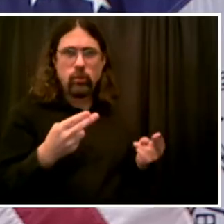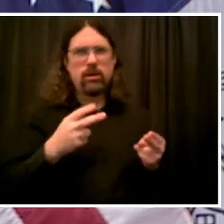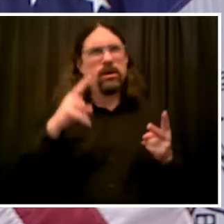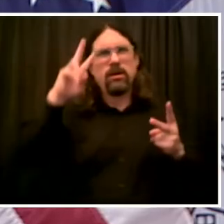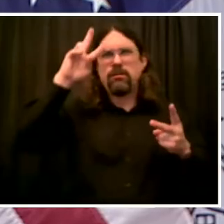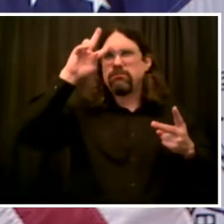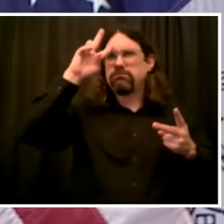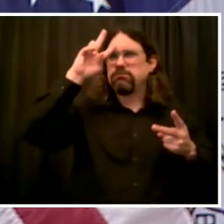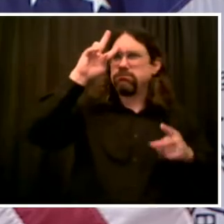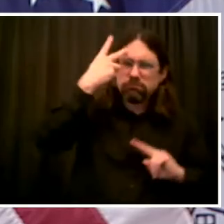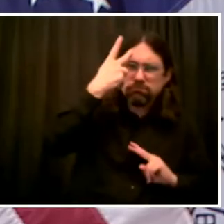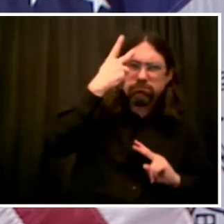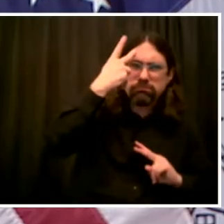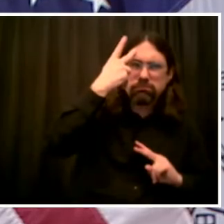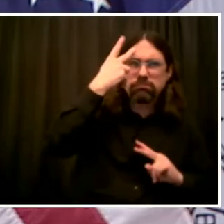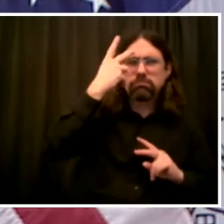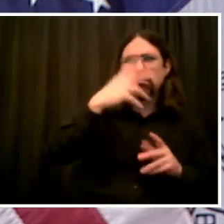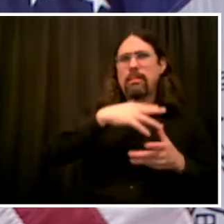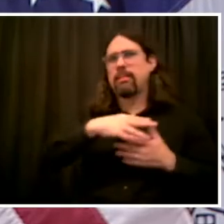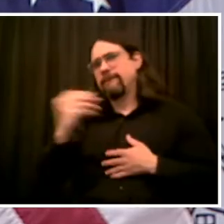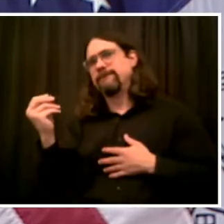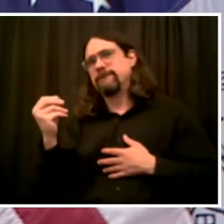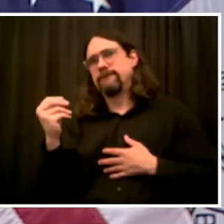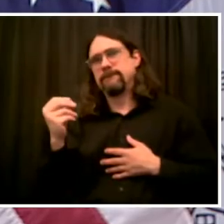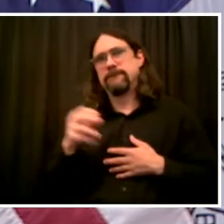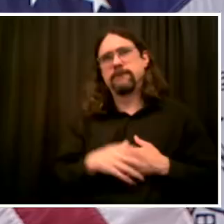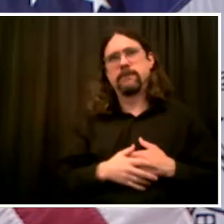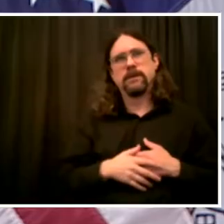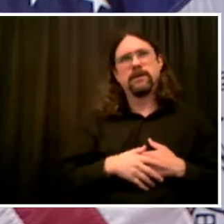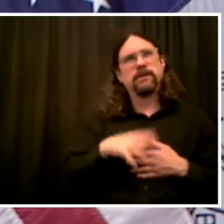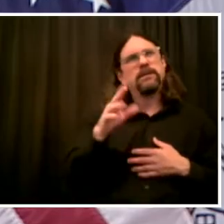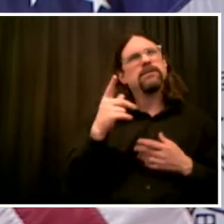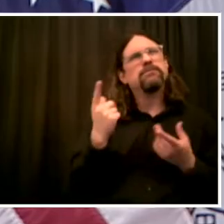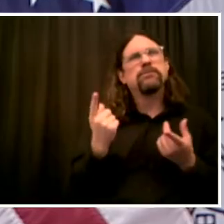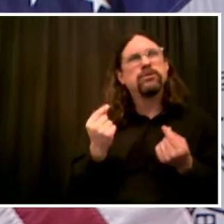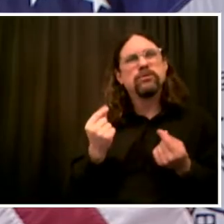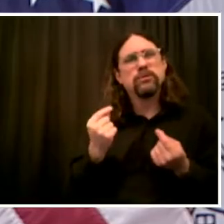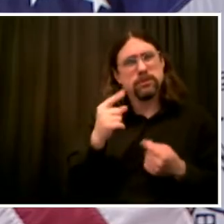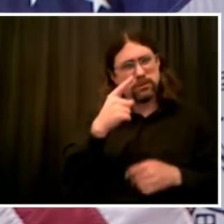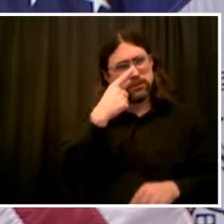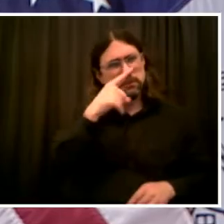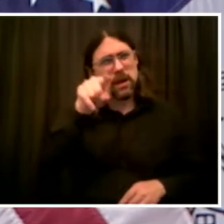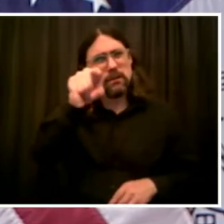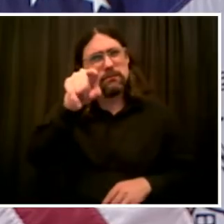IF THEY GET SECOND THOUGHTS ABOUT GOING IN. AND,T WO, CLDOU YOHEU LPE POEPL UNDERSTAND A